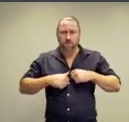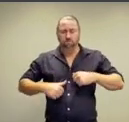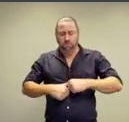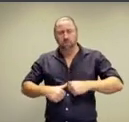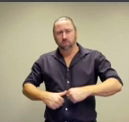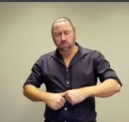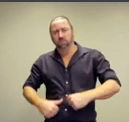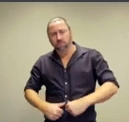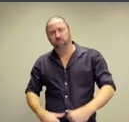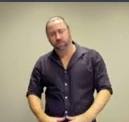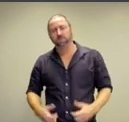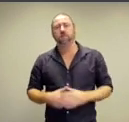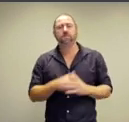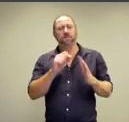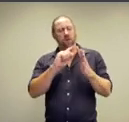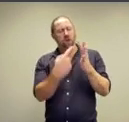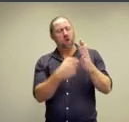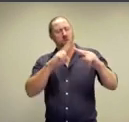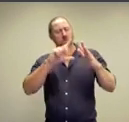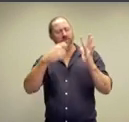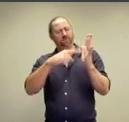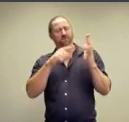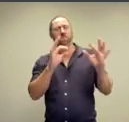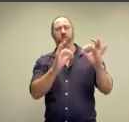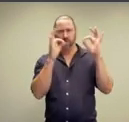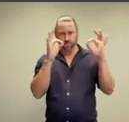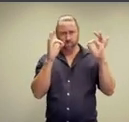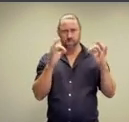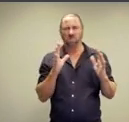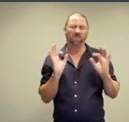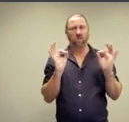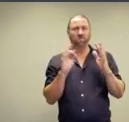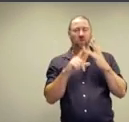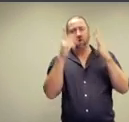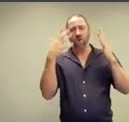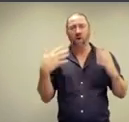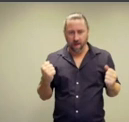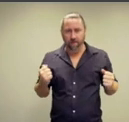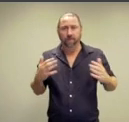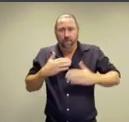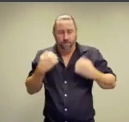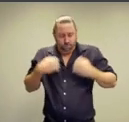buttons of previous ones. The new Perfecto style jacket had a lancet front cut,